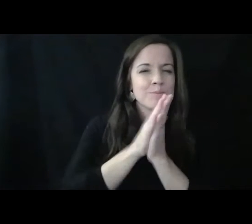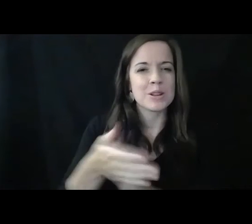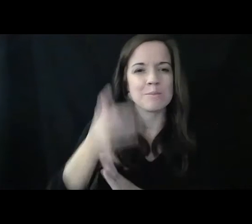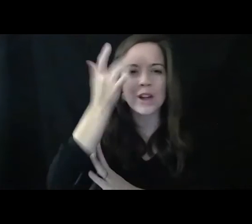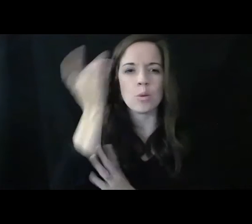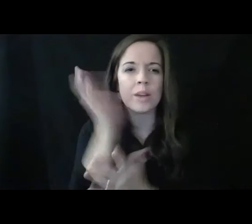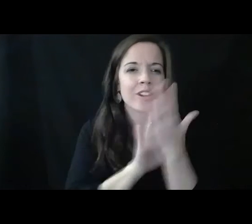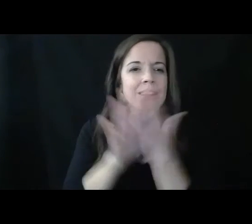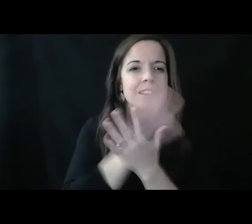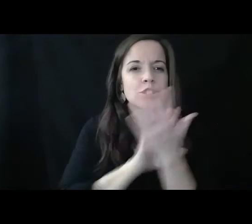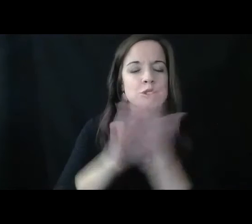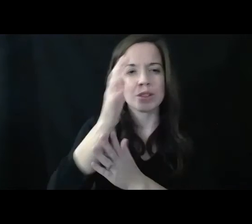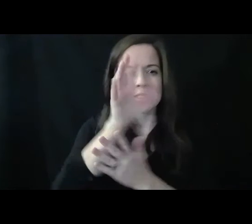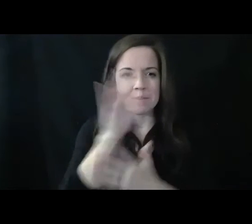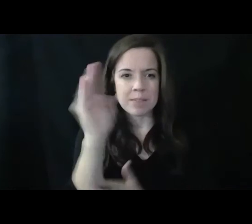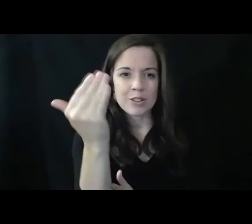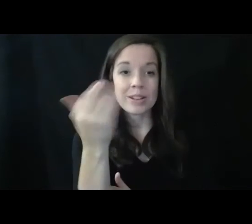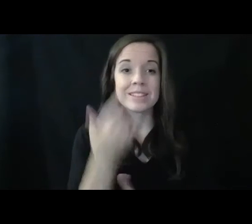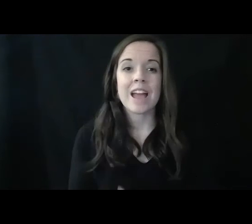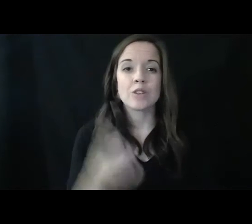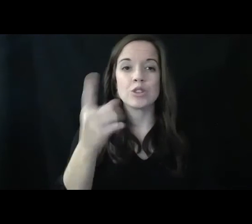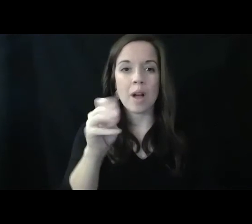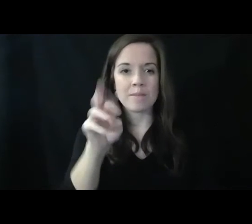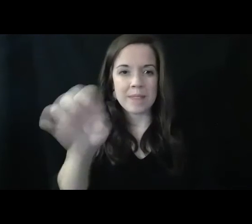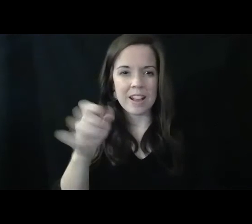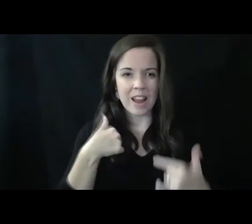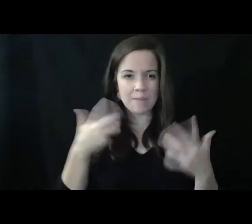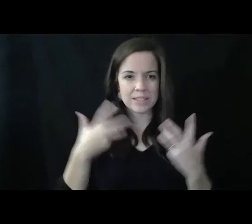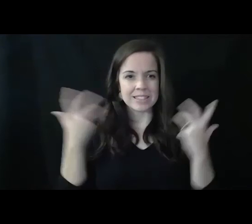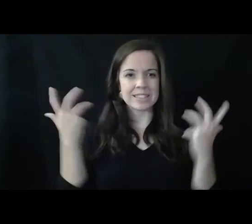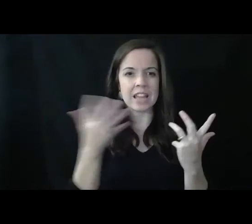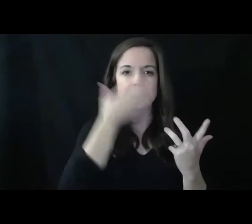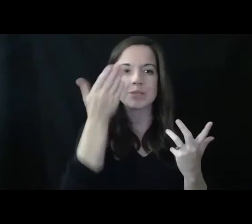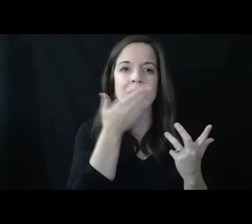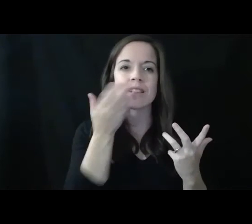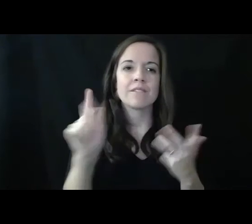are the mare and I am // the stale smell in the restroom stall // and you’re an all-